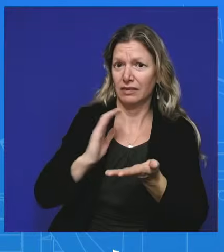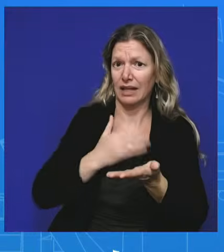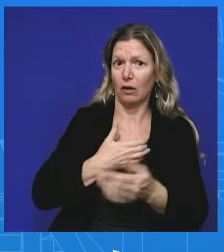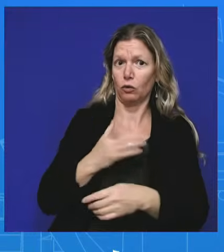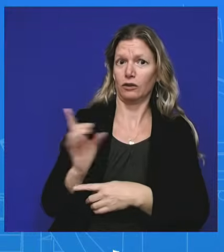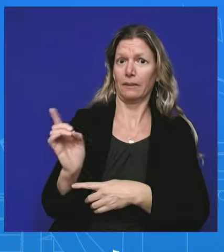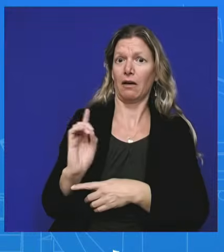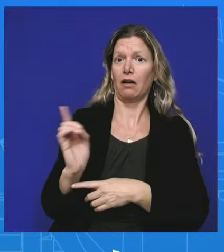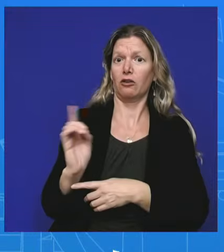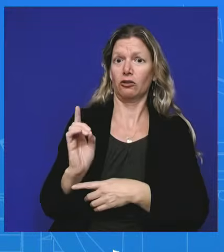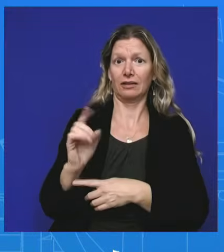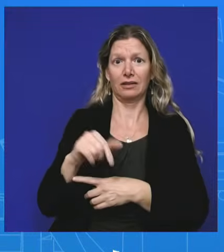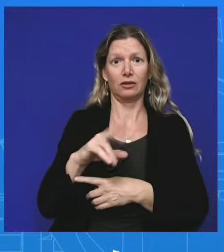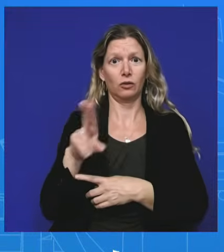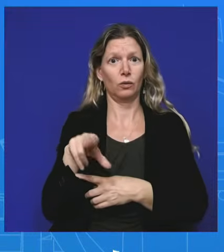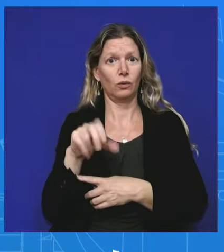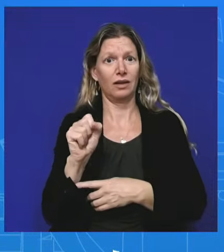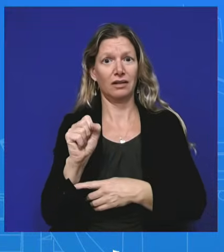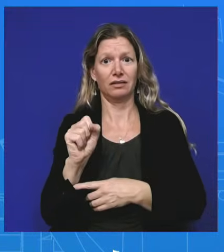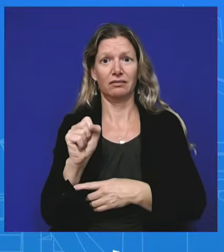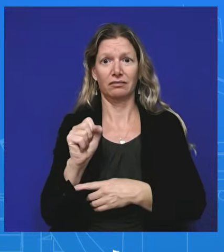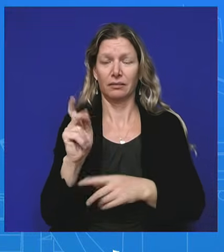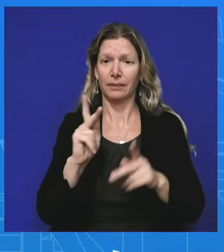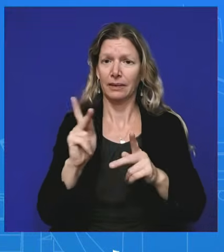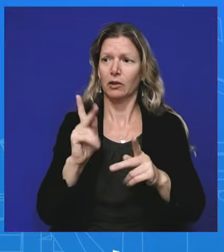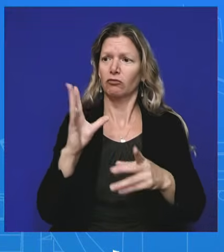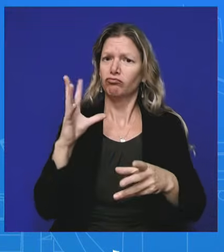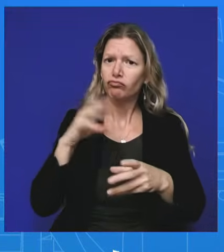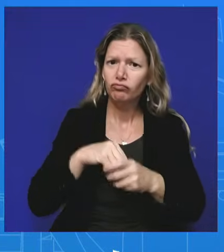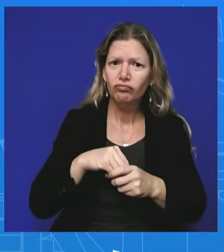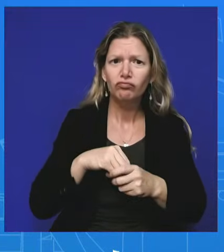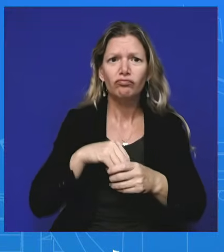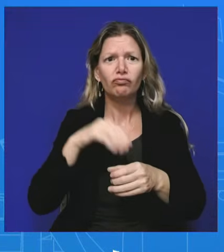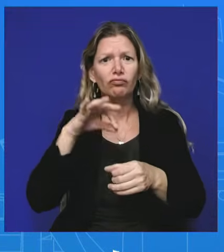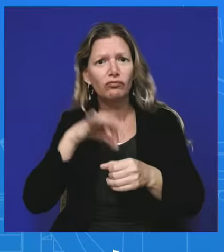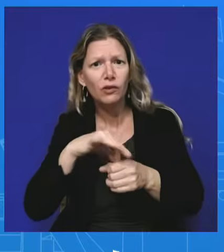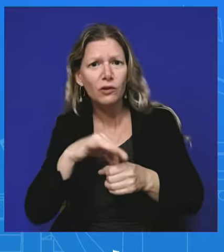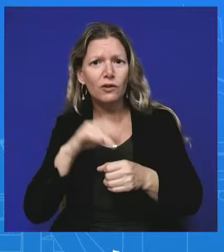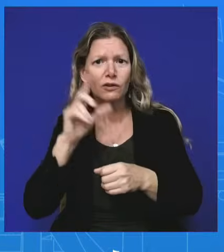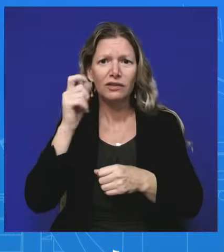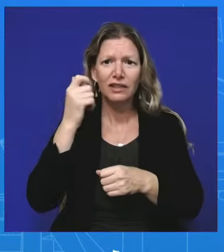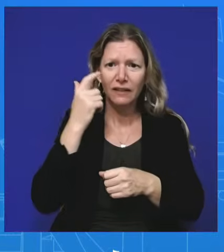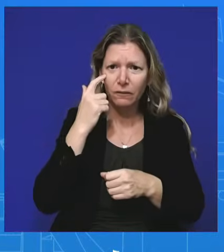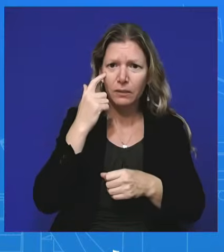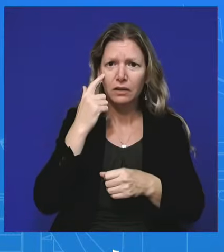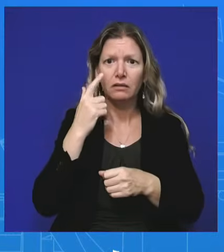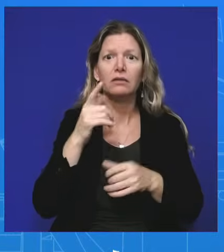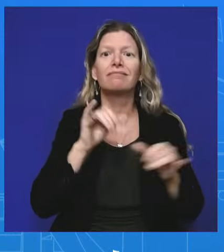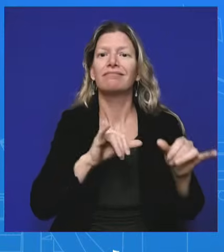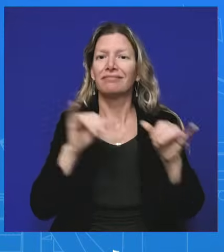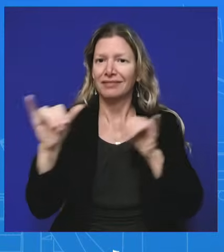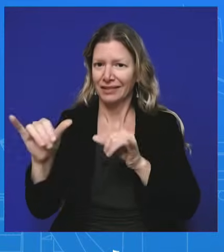Ms. Jean-Pierre: Go ahead, Danny. Mr. Kirby: That was not easy to say. The Press: Thanks, Admiral. You mentioned that the aid coming through the pier